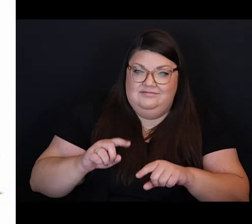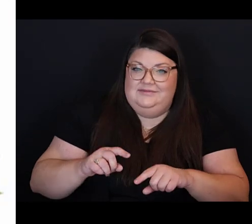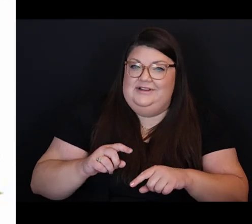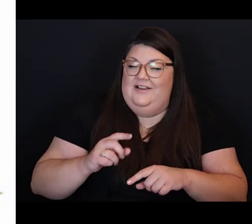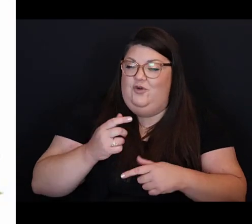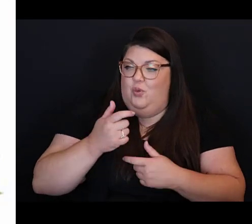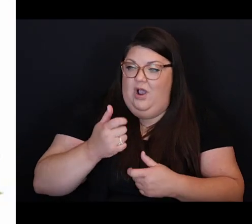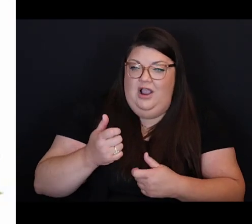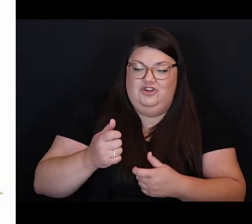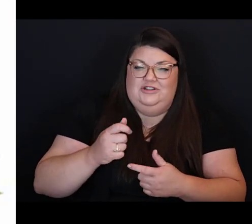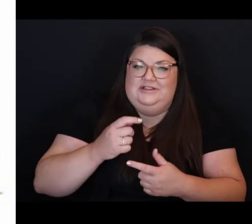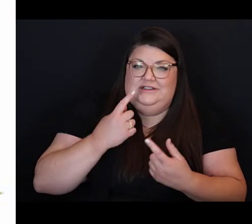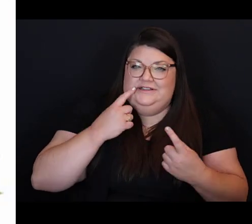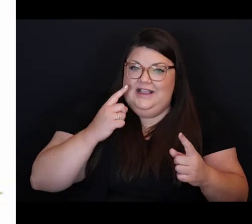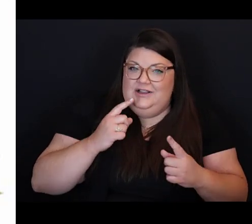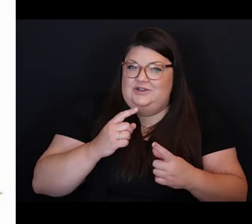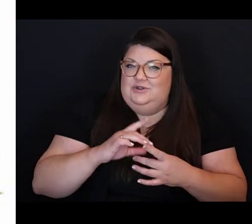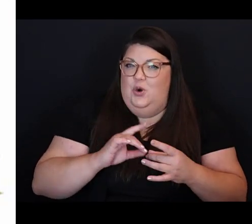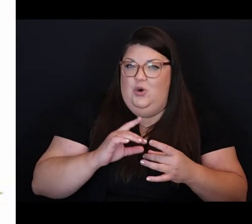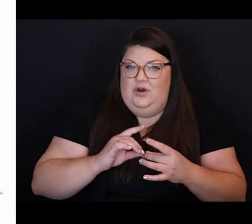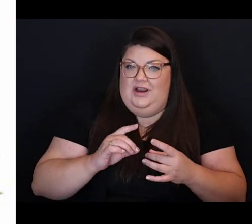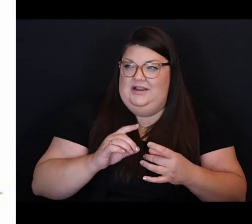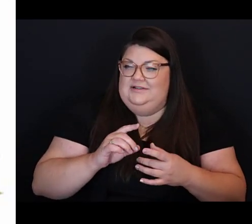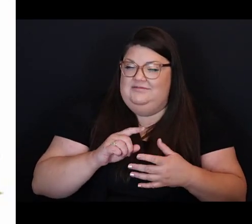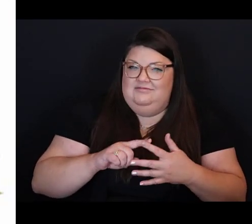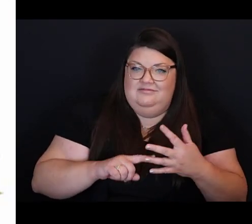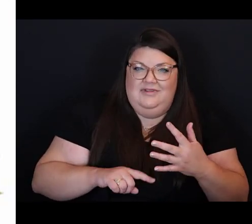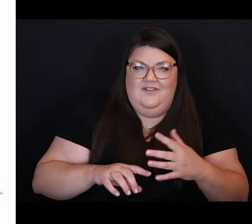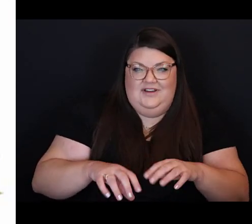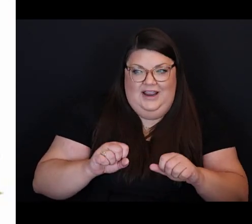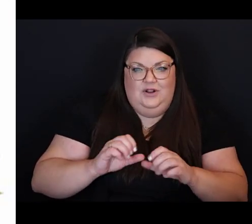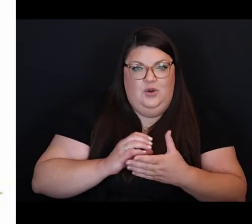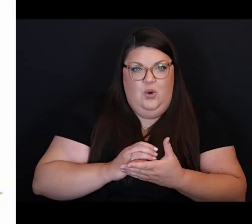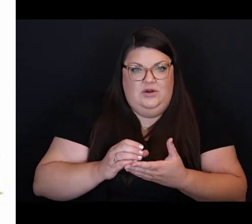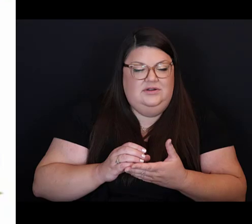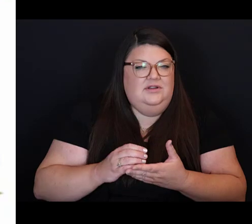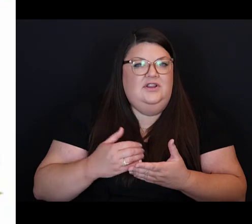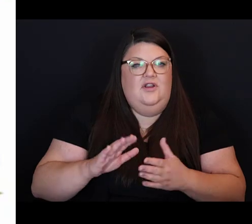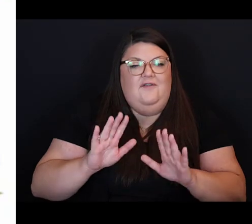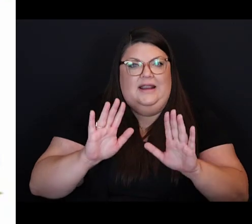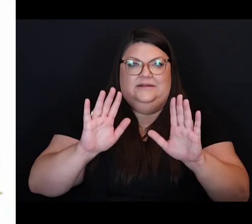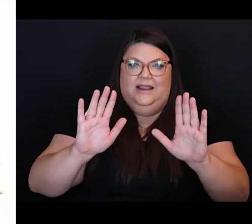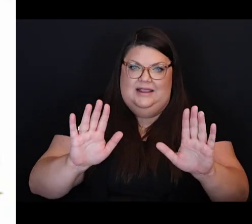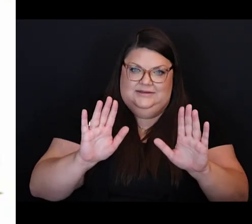I've watched all success stories, and I've taken one of the courses, and they're fantastic and I